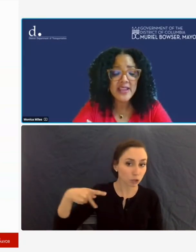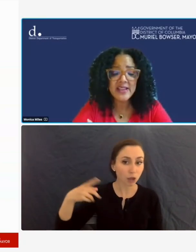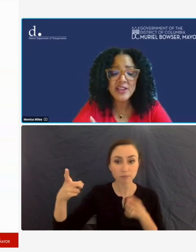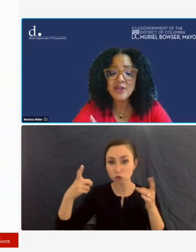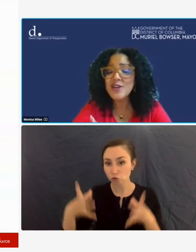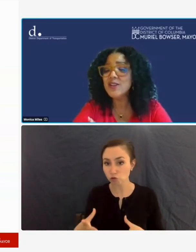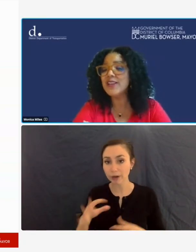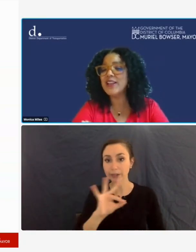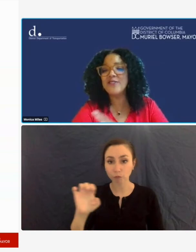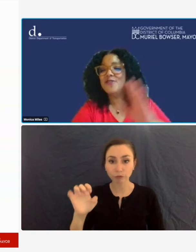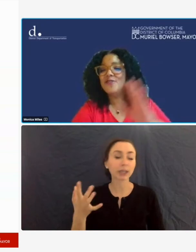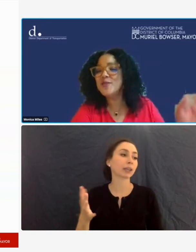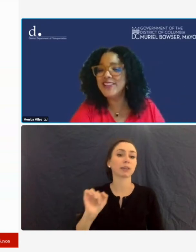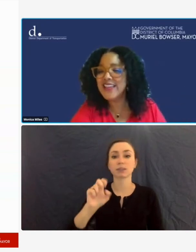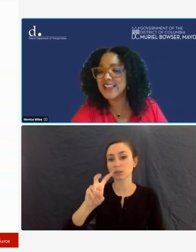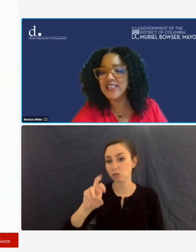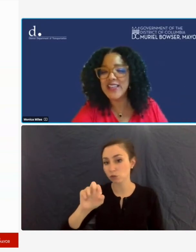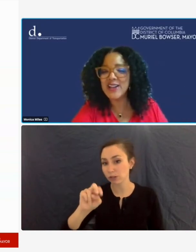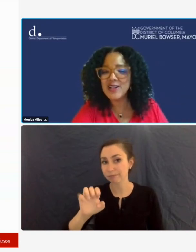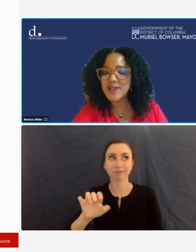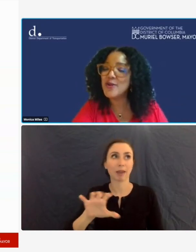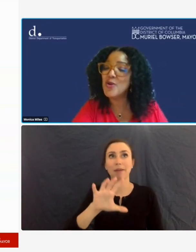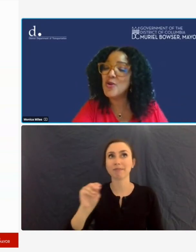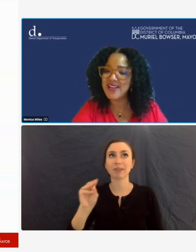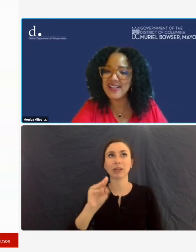you know you're going to look at like 50 million things that are going to be incorporated in this